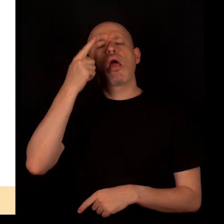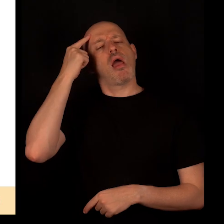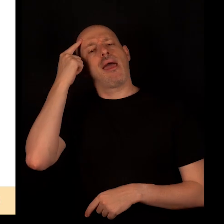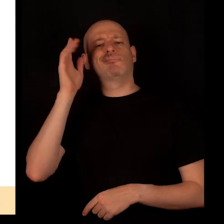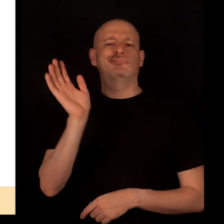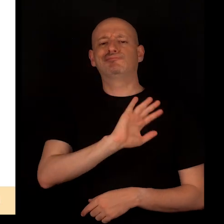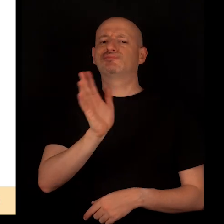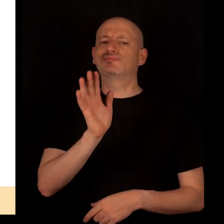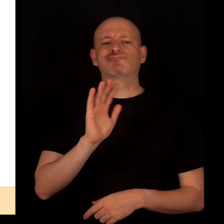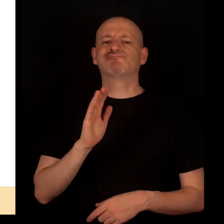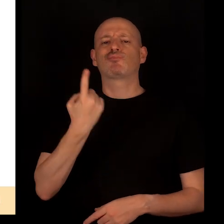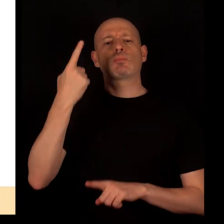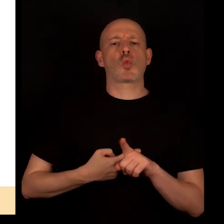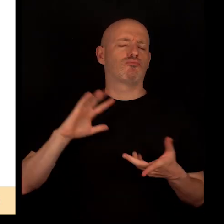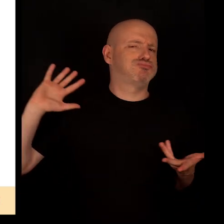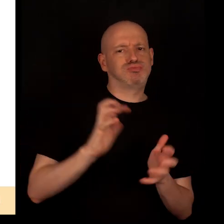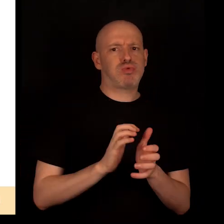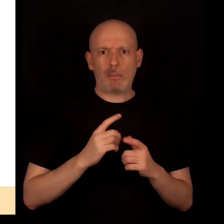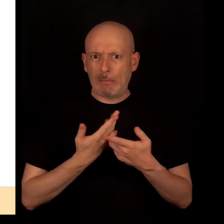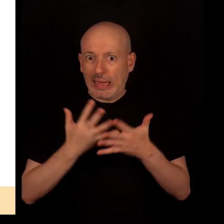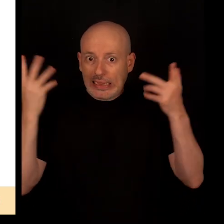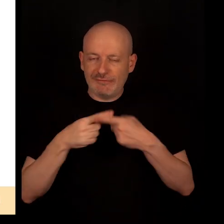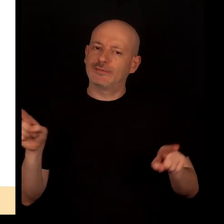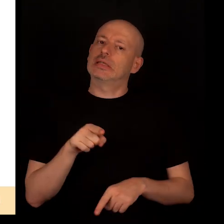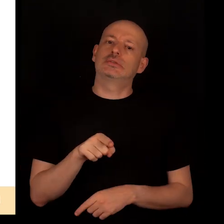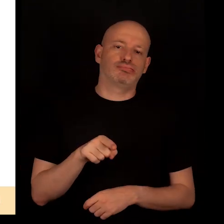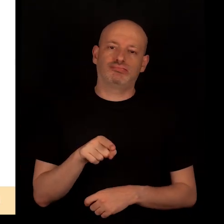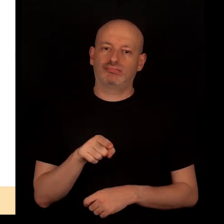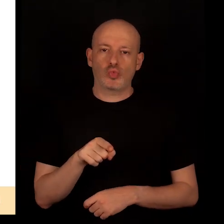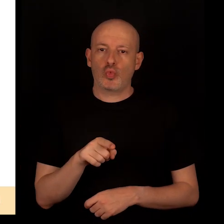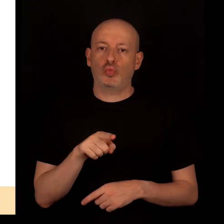And now you will say “in the end, we're doing that only for a month.” That's a big difference.